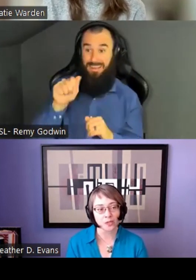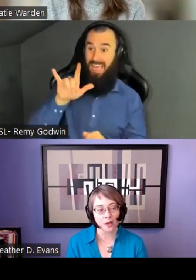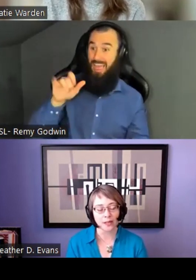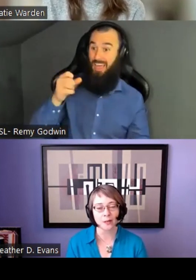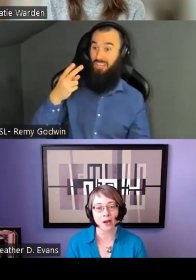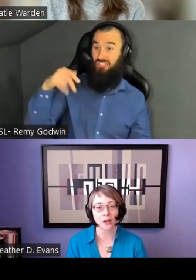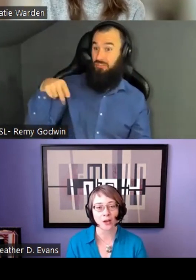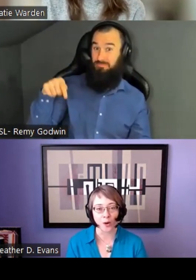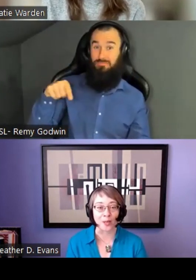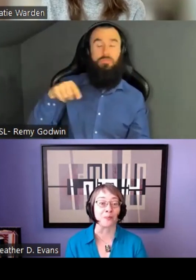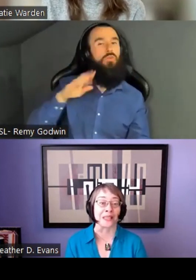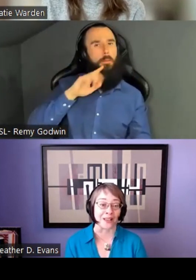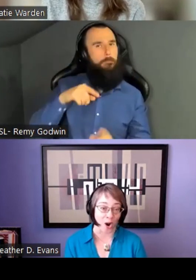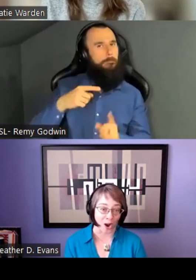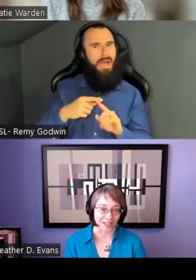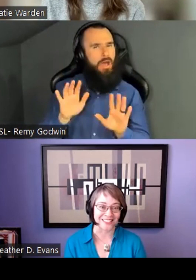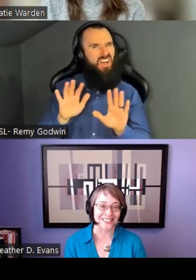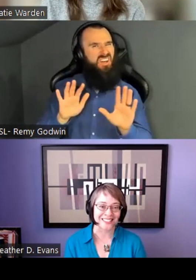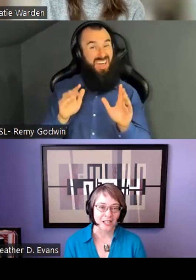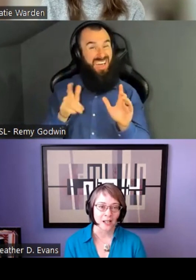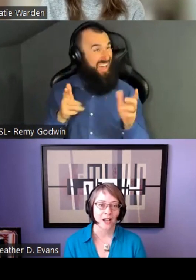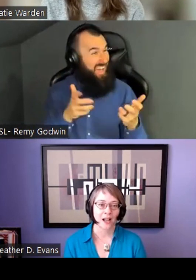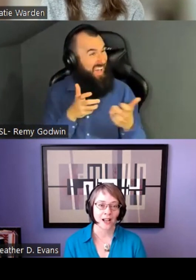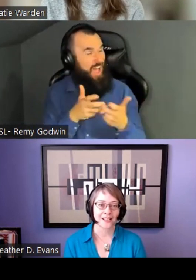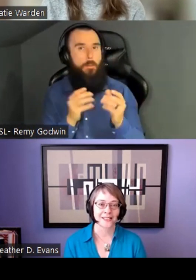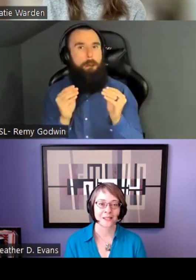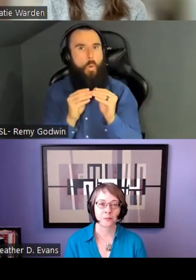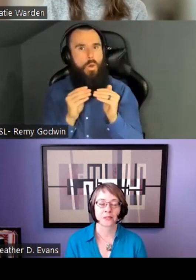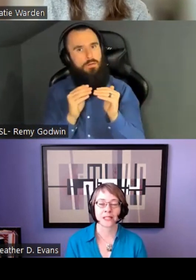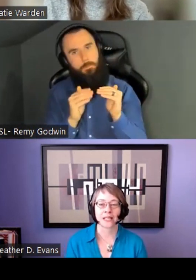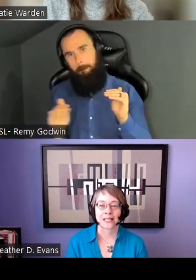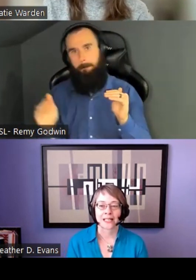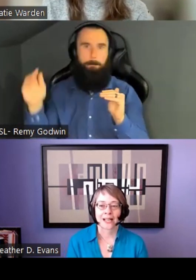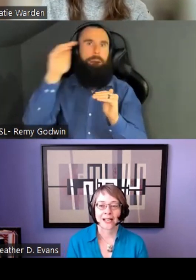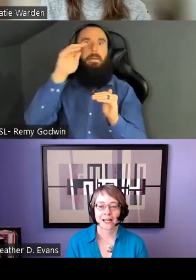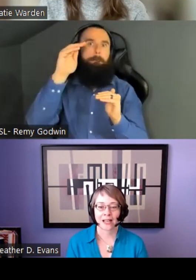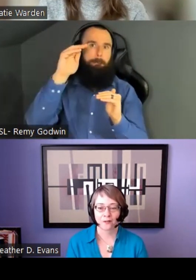we're talking about going beyond simply following